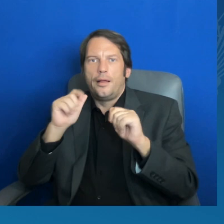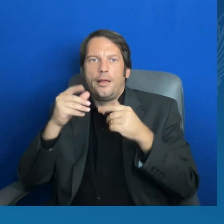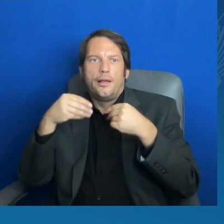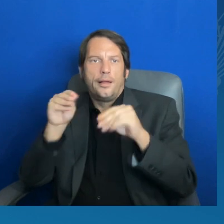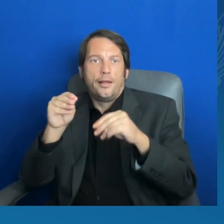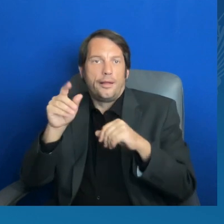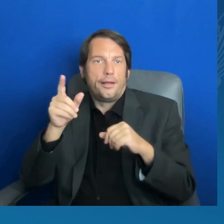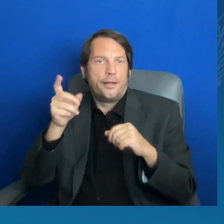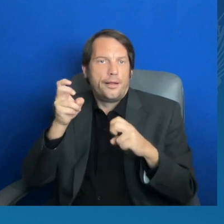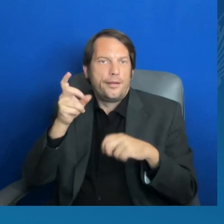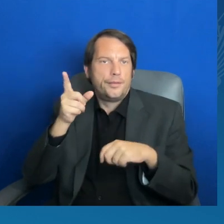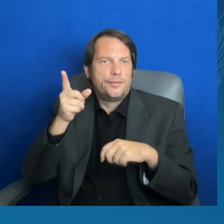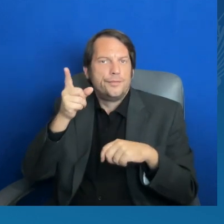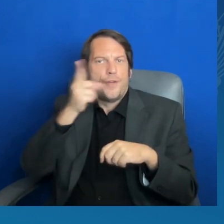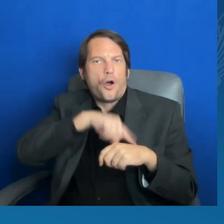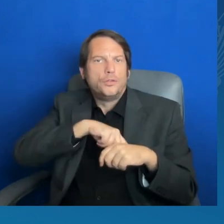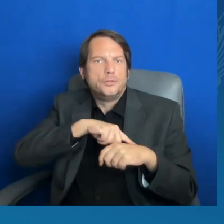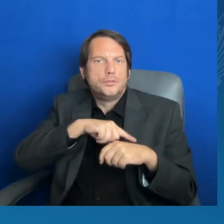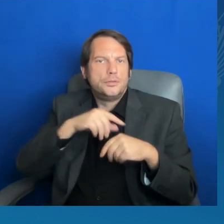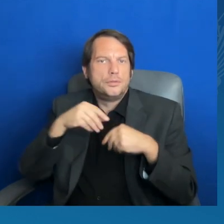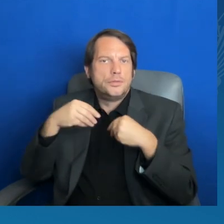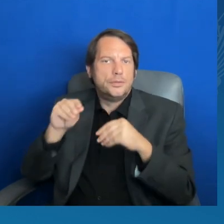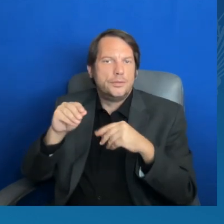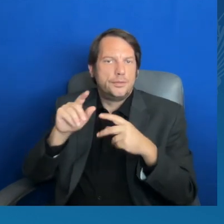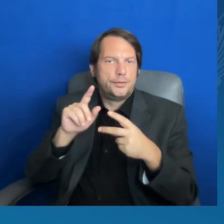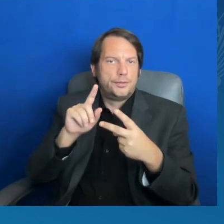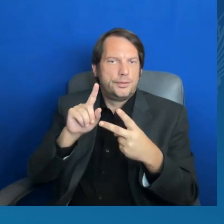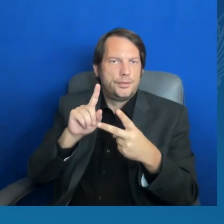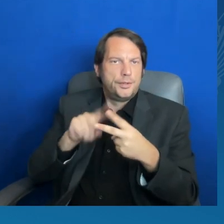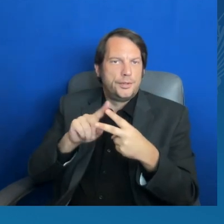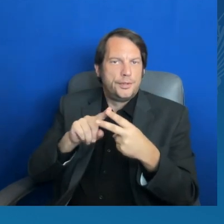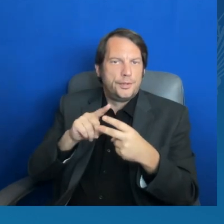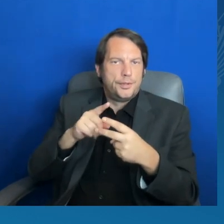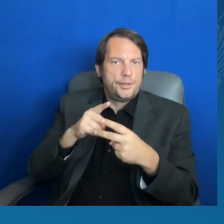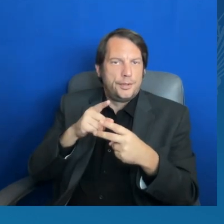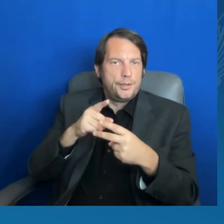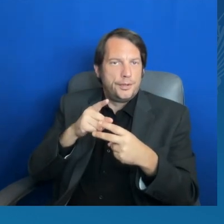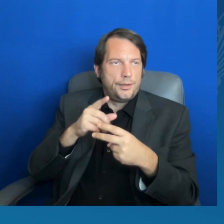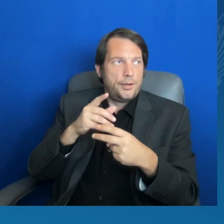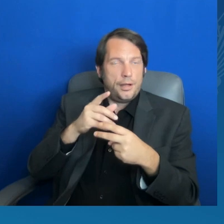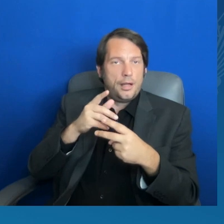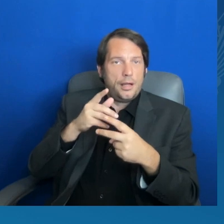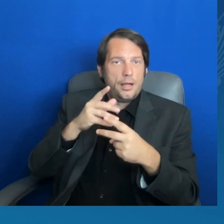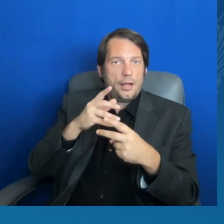or you want to take everyone's guns away. And that's n- -- I believe in the Second Amendment,